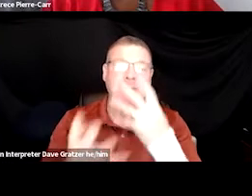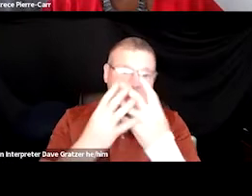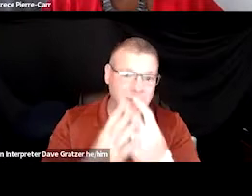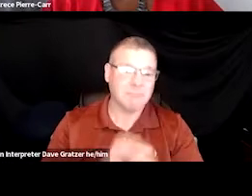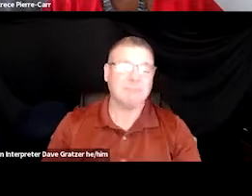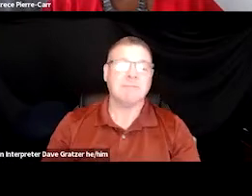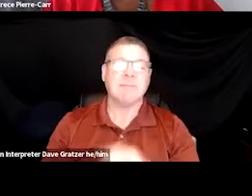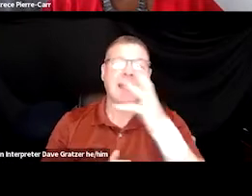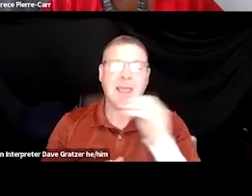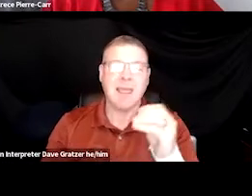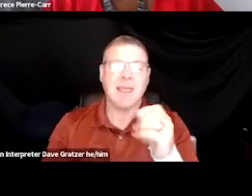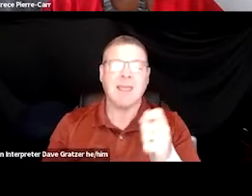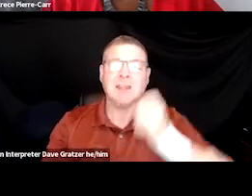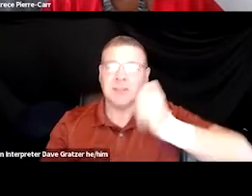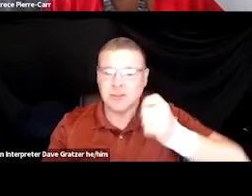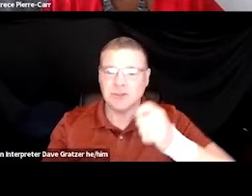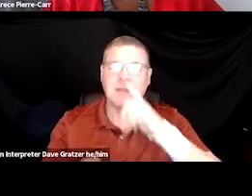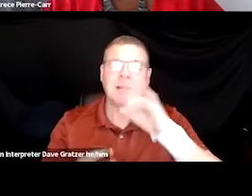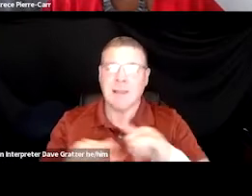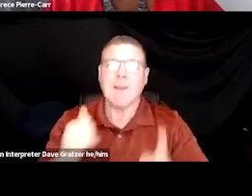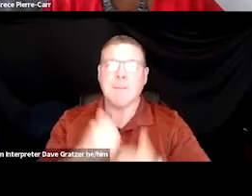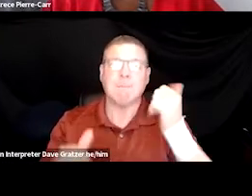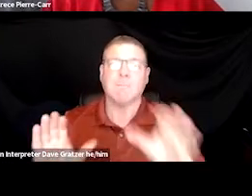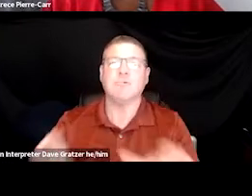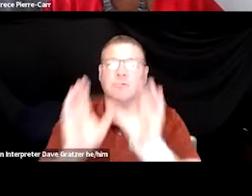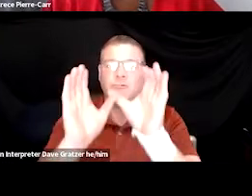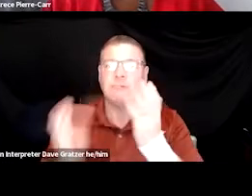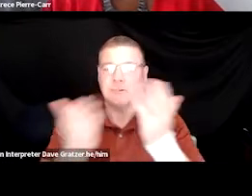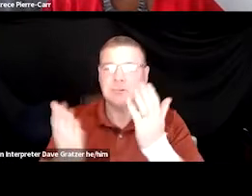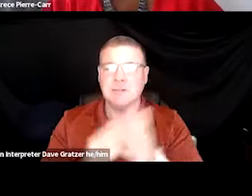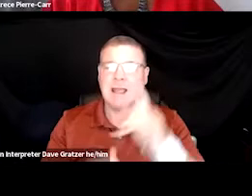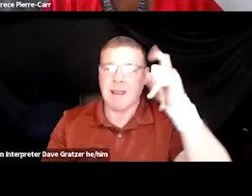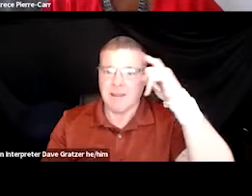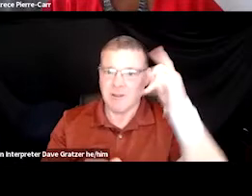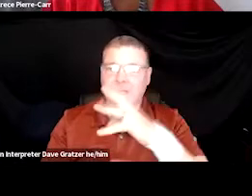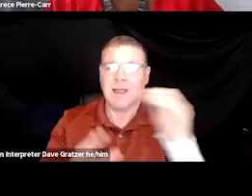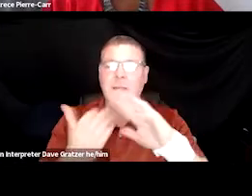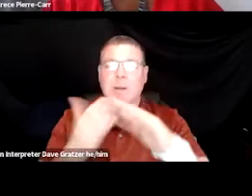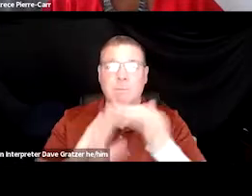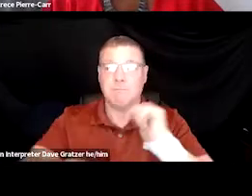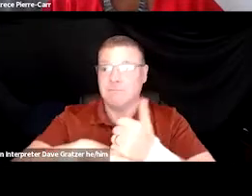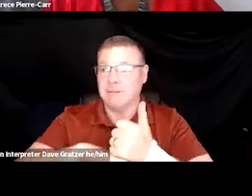the bulk of our folks are crisis services, government, and community based providers on this call.